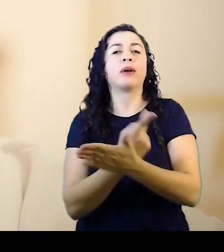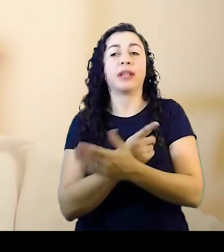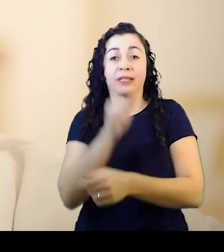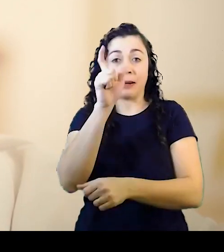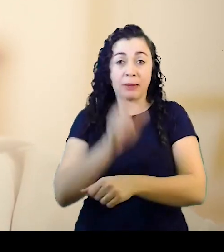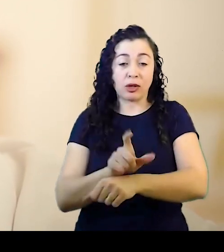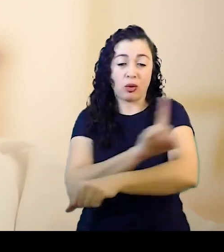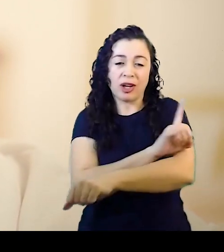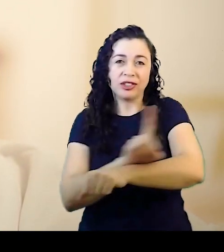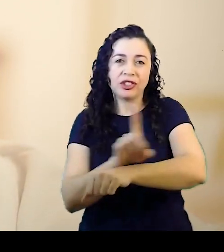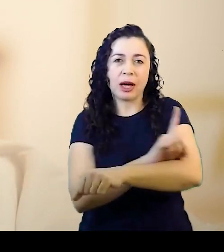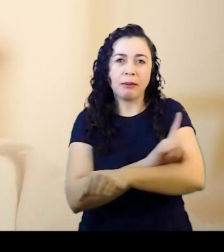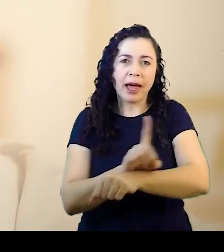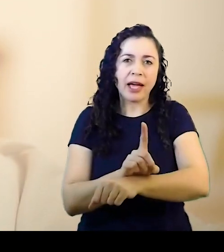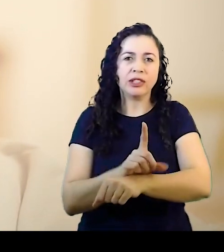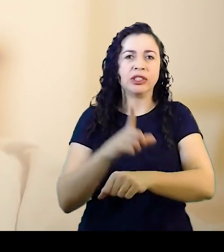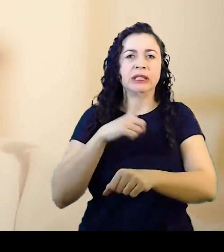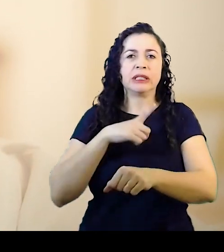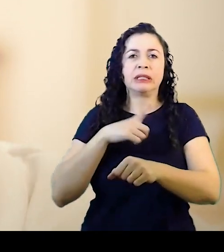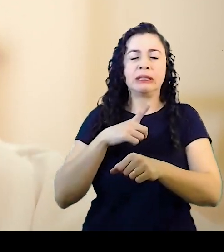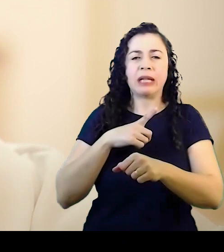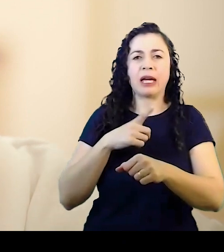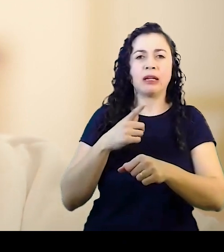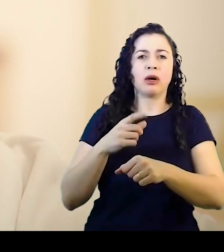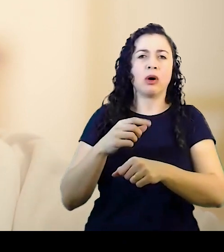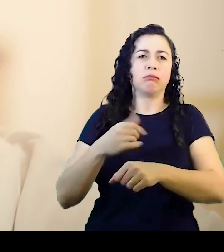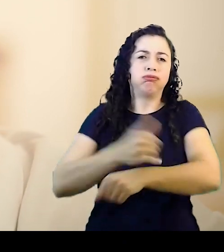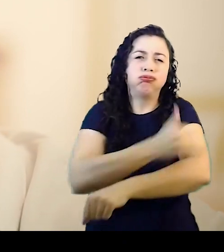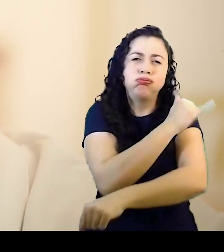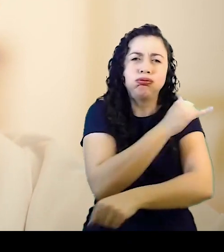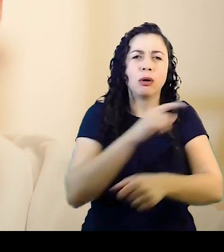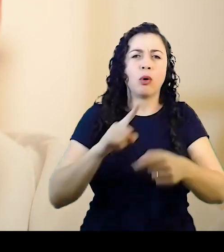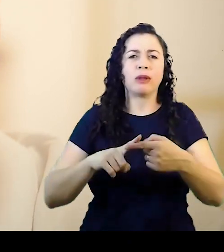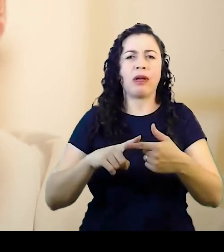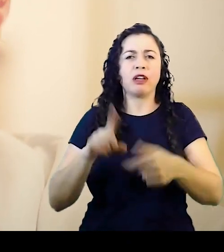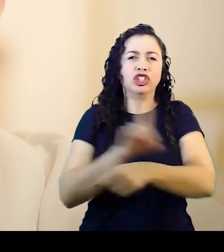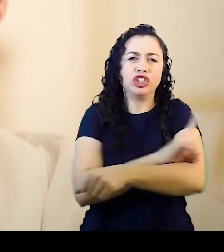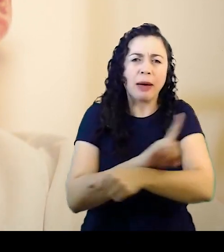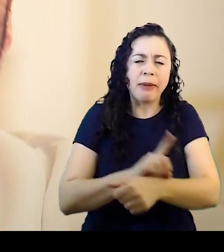insulin resistance, metabolic syndrome, who are obese. How and why obesity